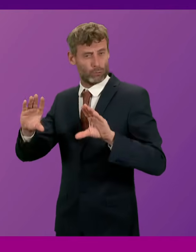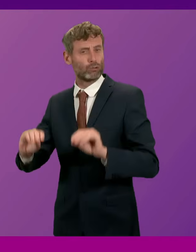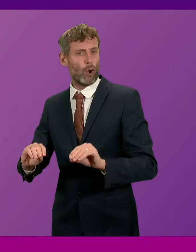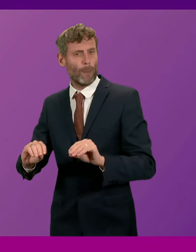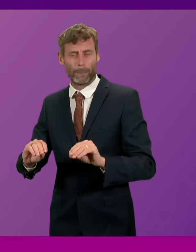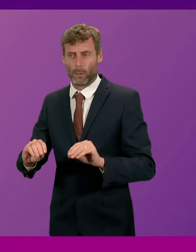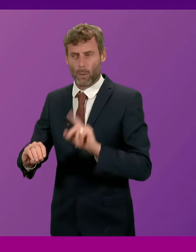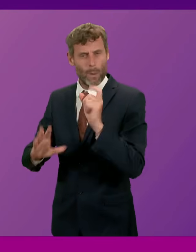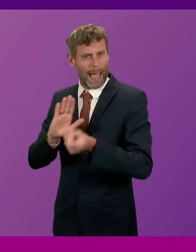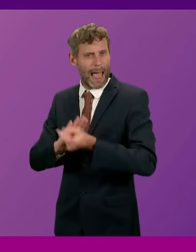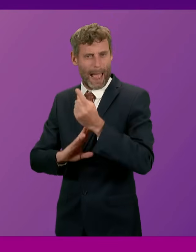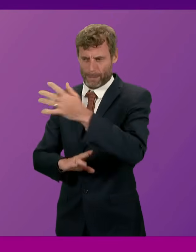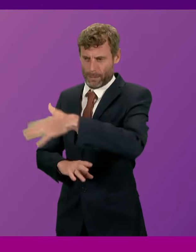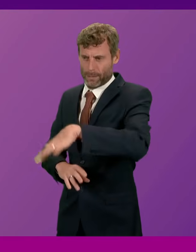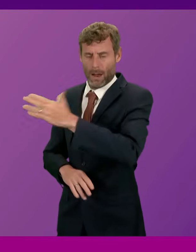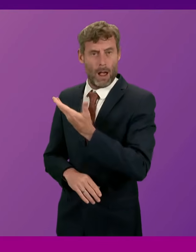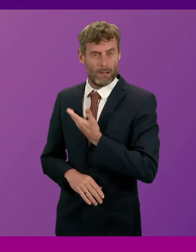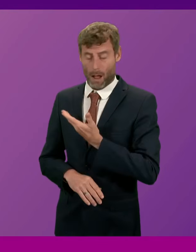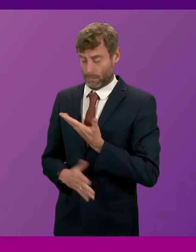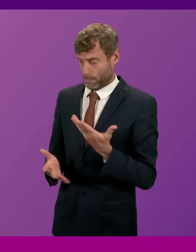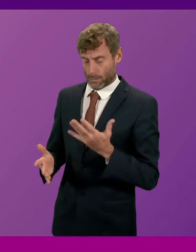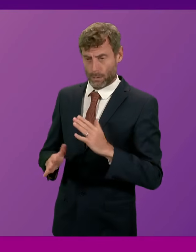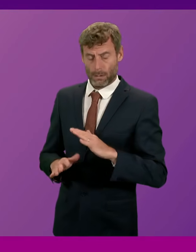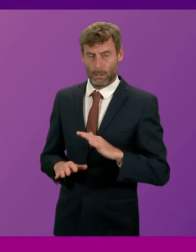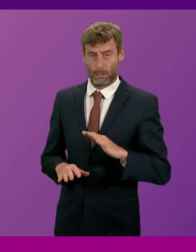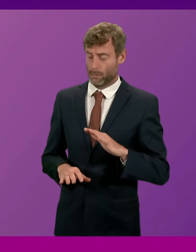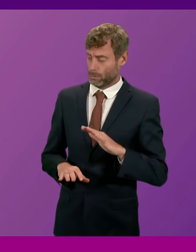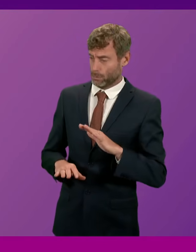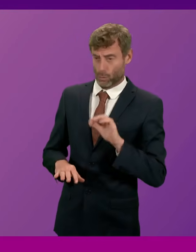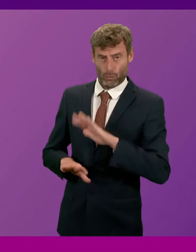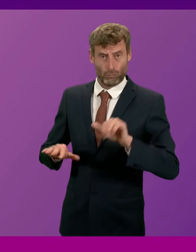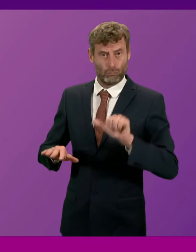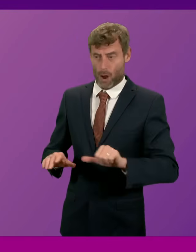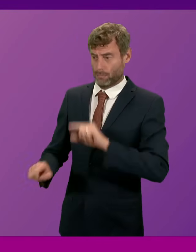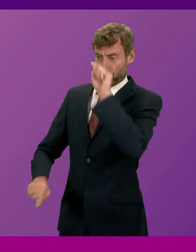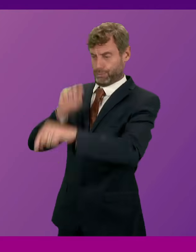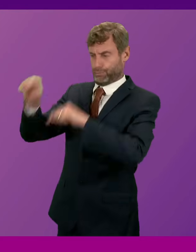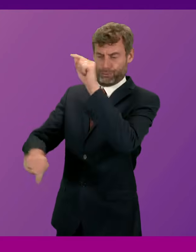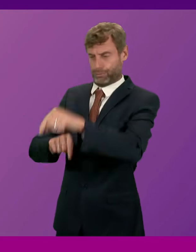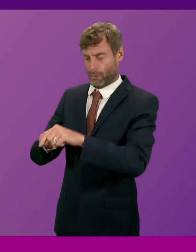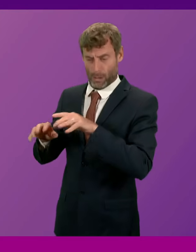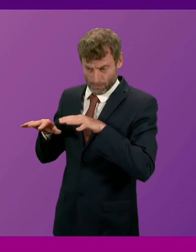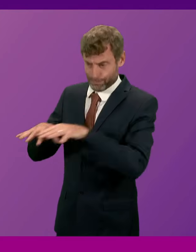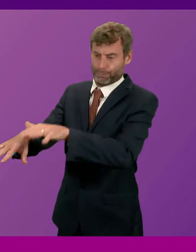resolution of the unjustifiable assault on Gaza. I understand that point. What I would want to